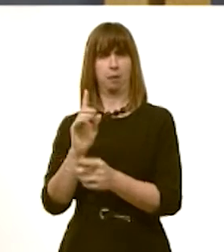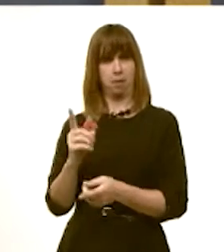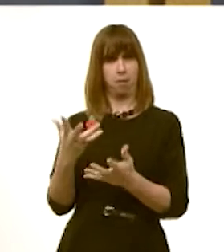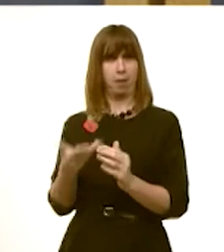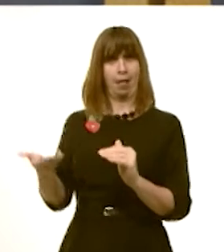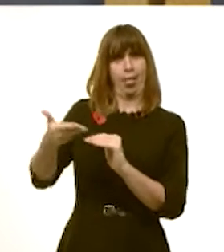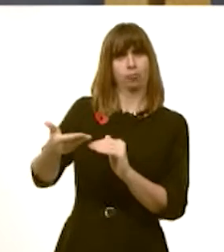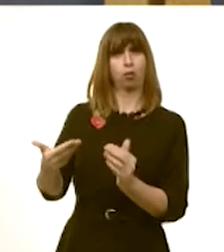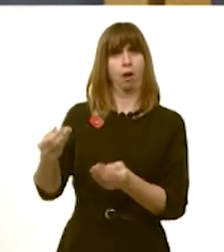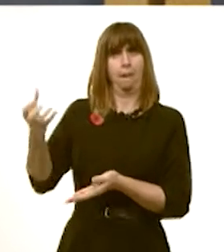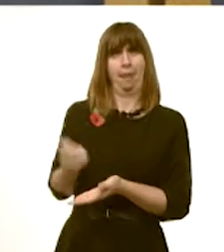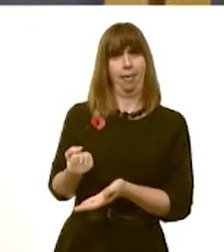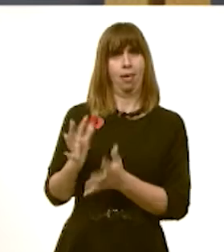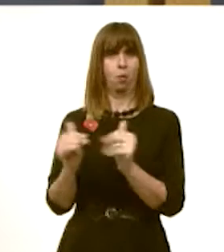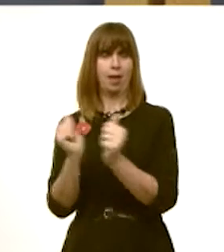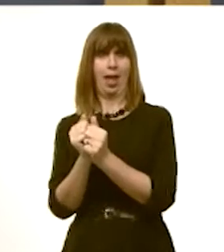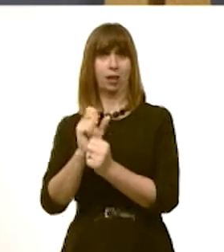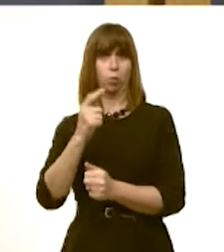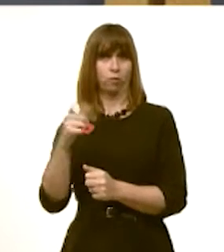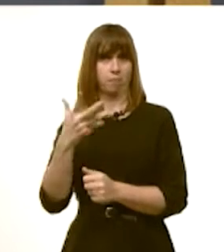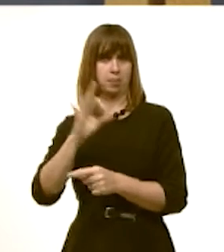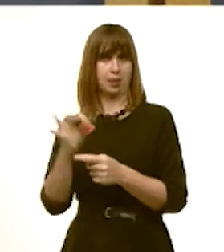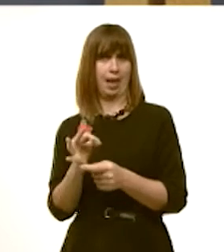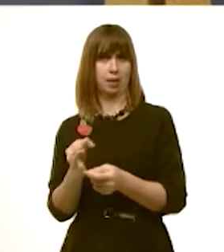the take-home pay of front-of-house staff.